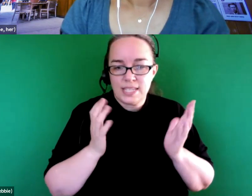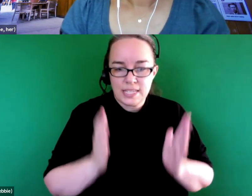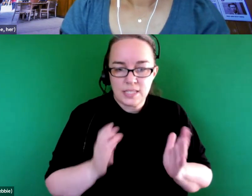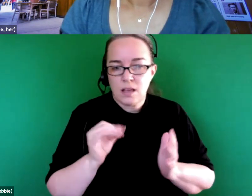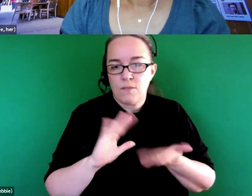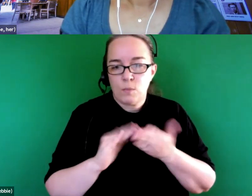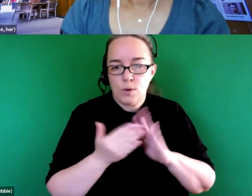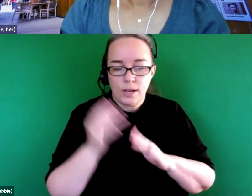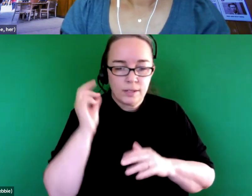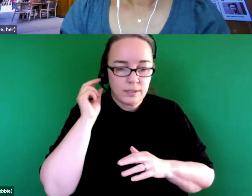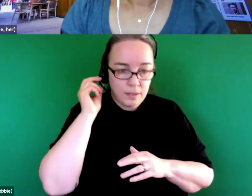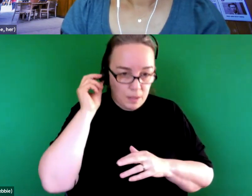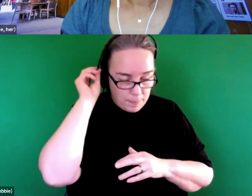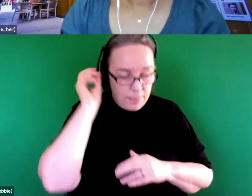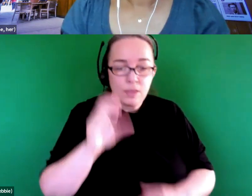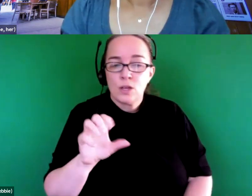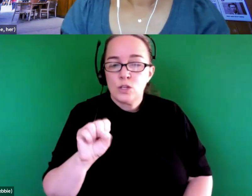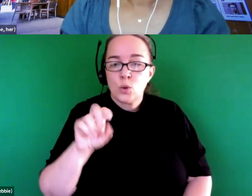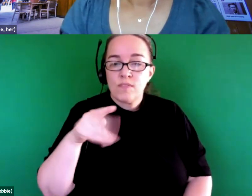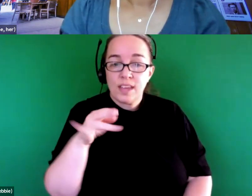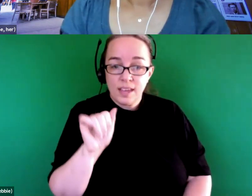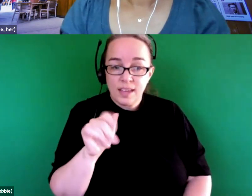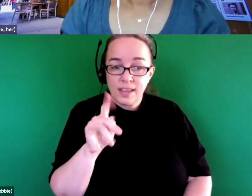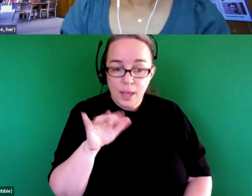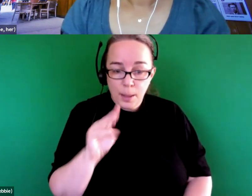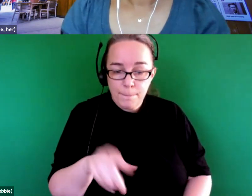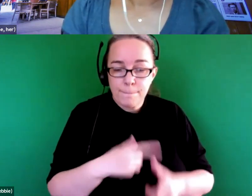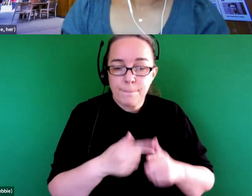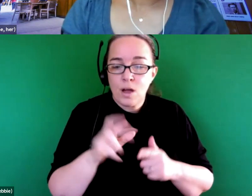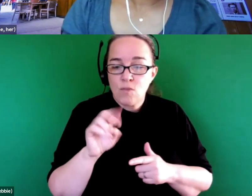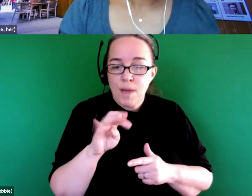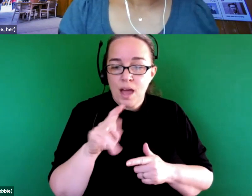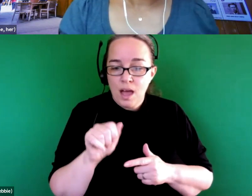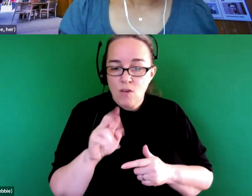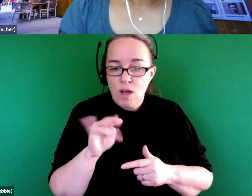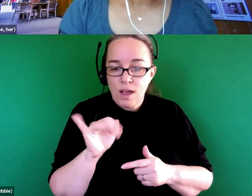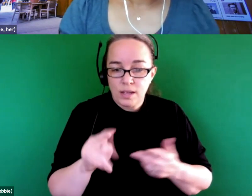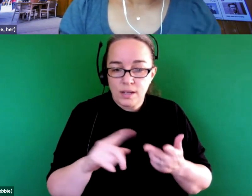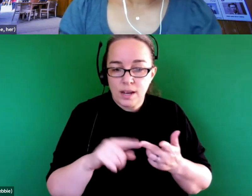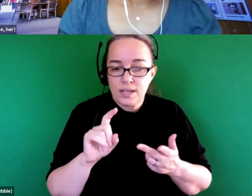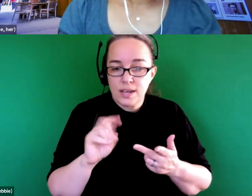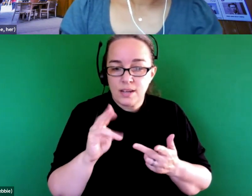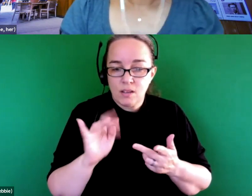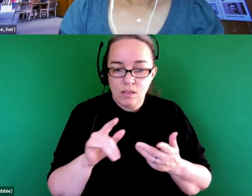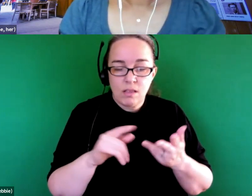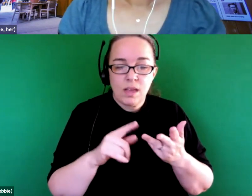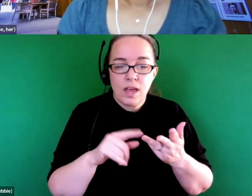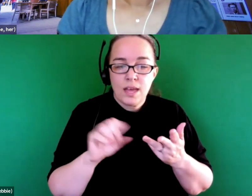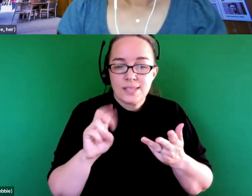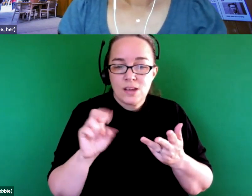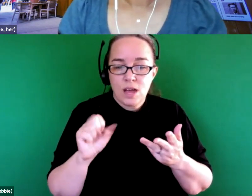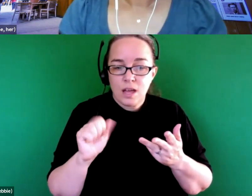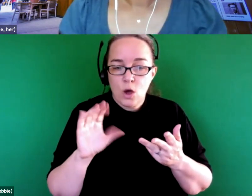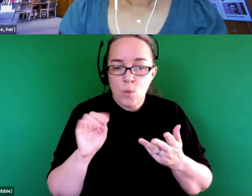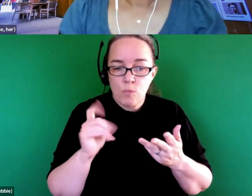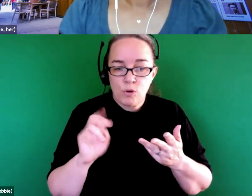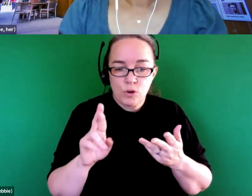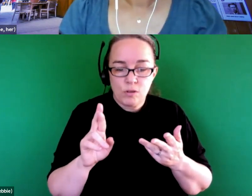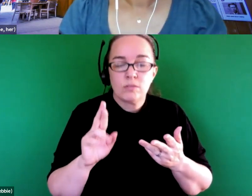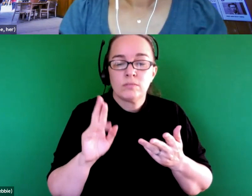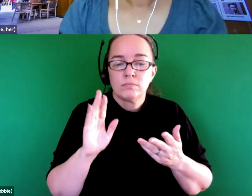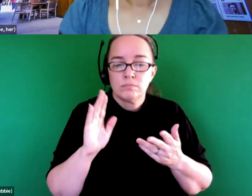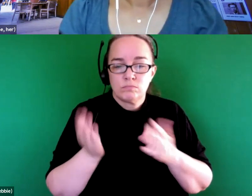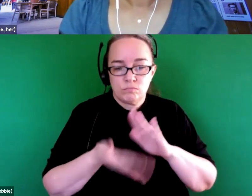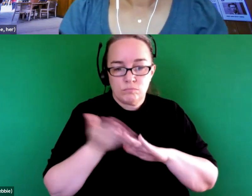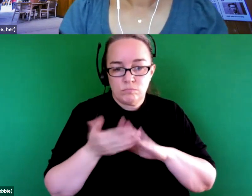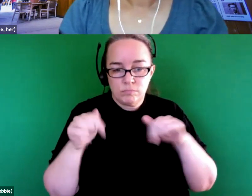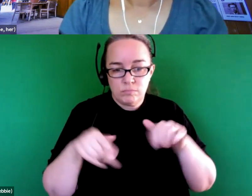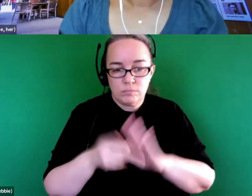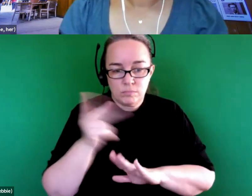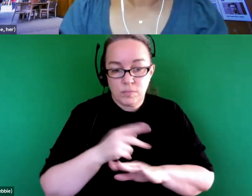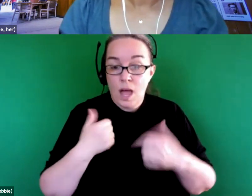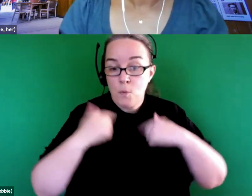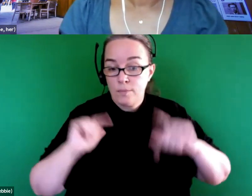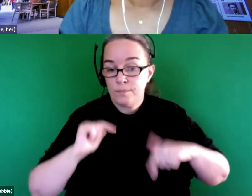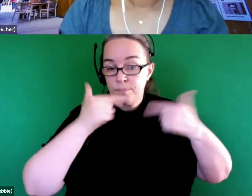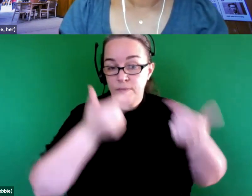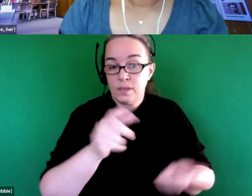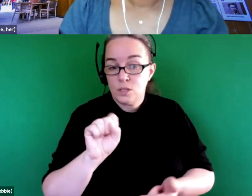Ram Subramaniam (He/him): Sophia Kim Rebecca Ryan diane the legal and Sarah Cooper are the Co organizers of this program I am now going to hand over to Sophia Kim who will go over some of the logistics regarding this webinar.